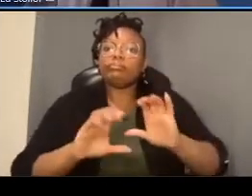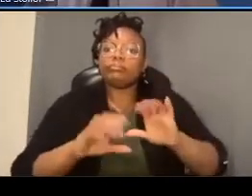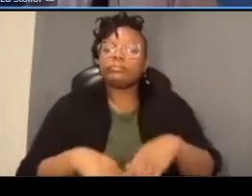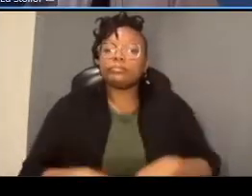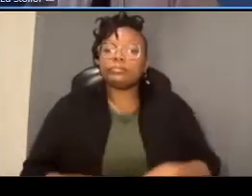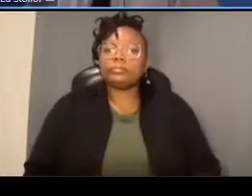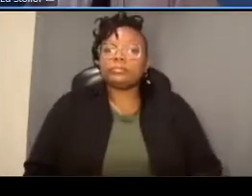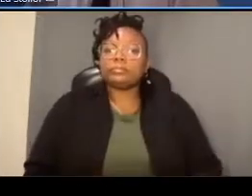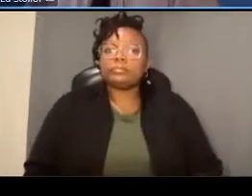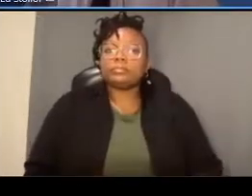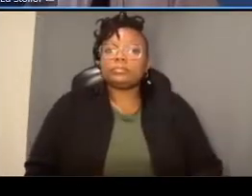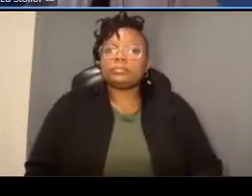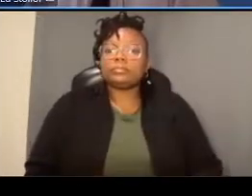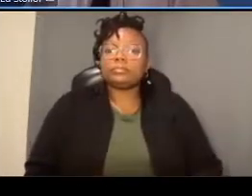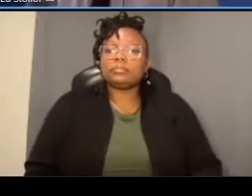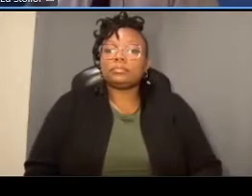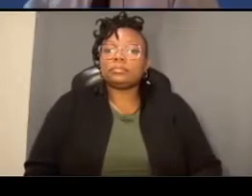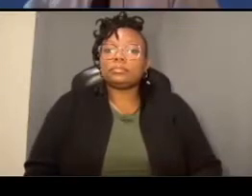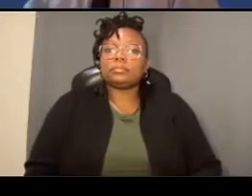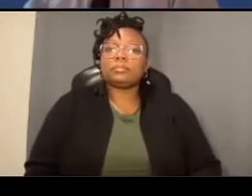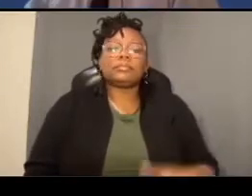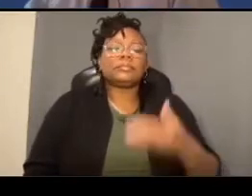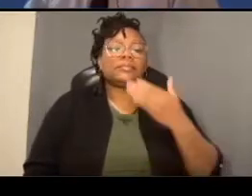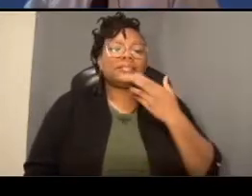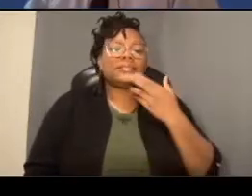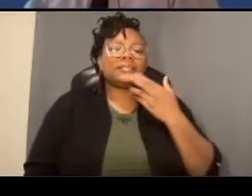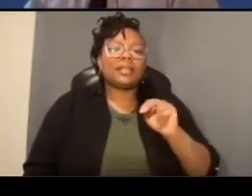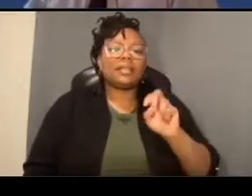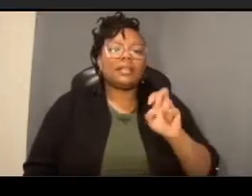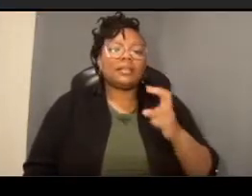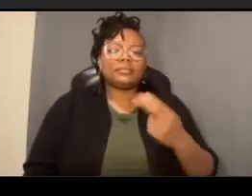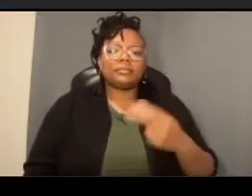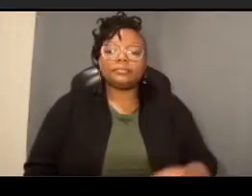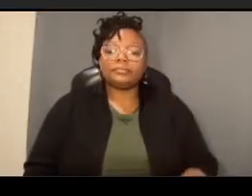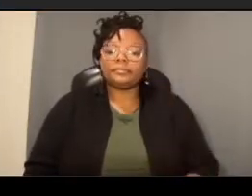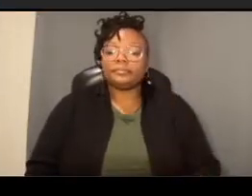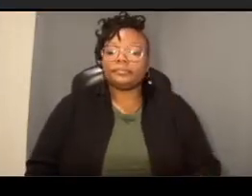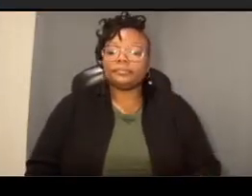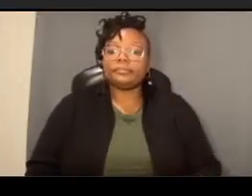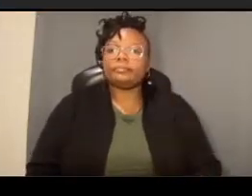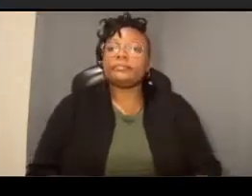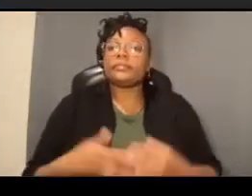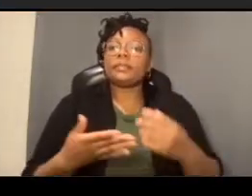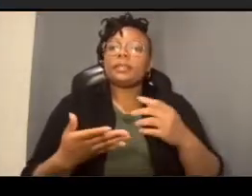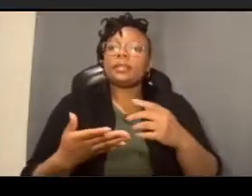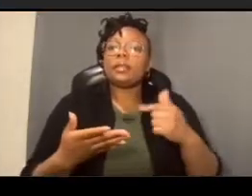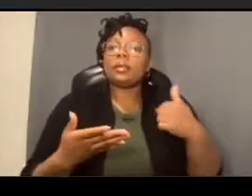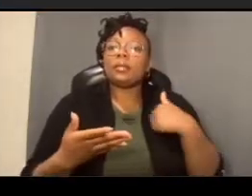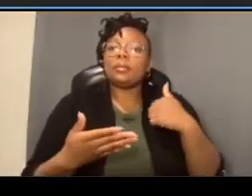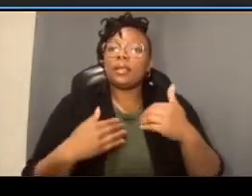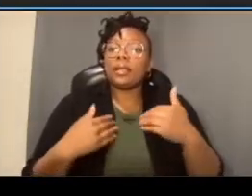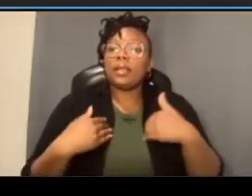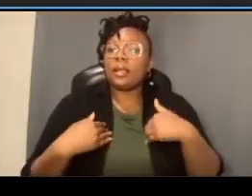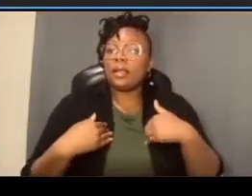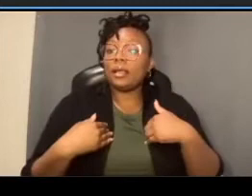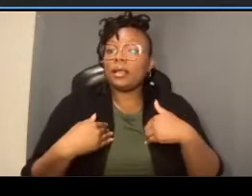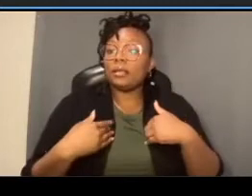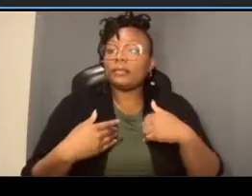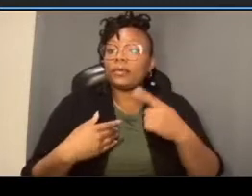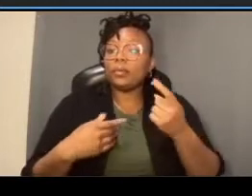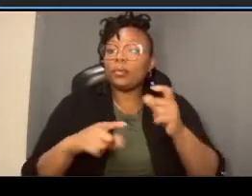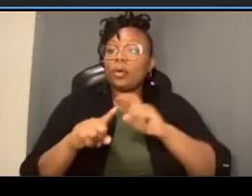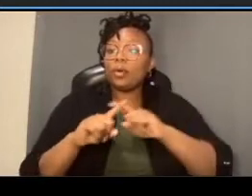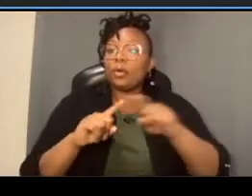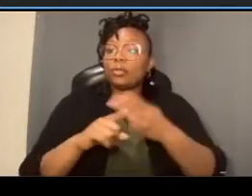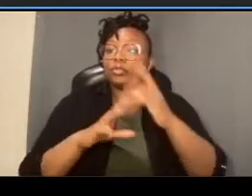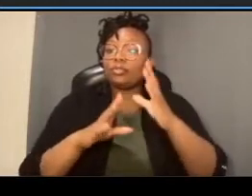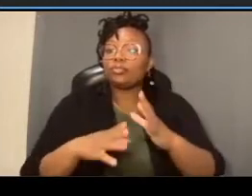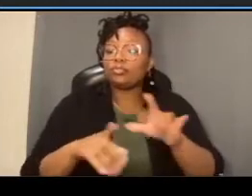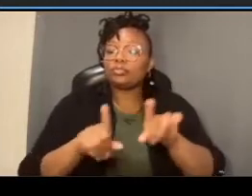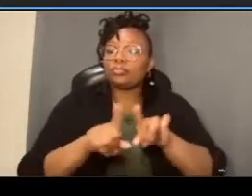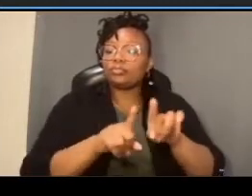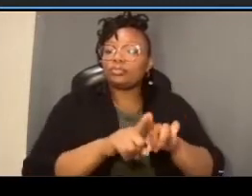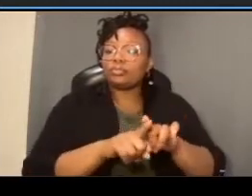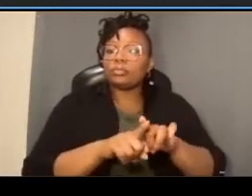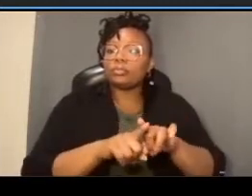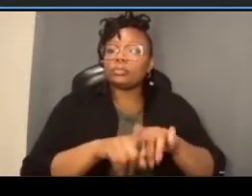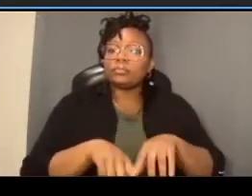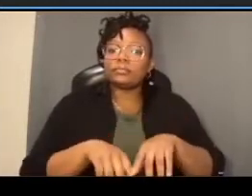thank you hannah um and we have one call-in user as well um can we unmute the call-in user